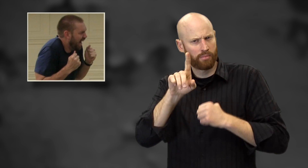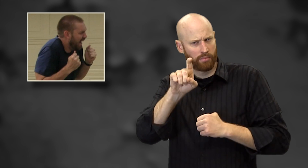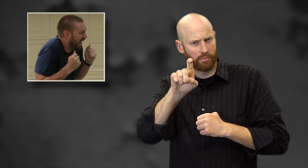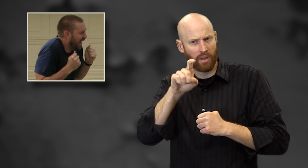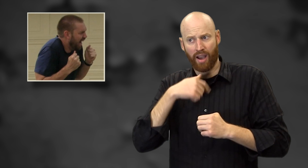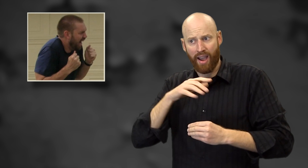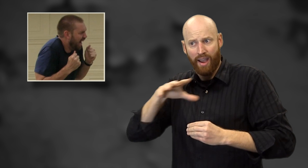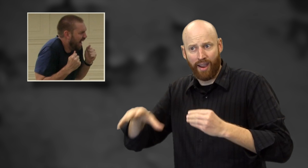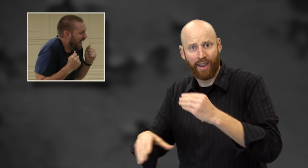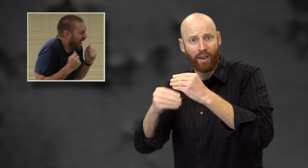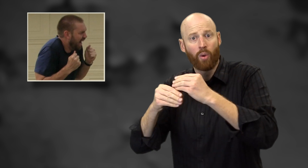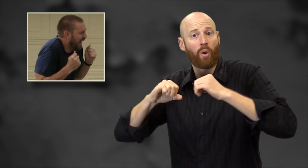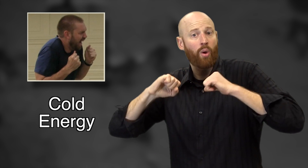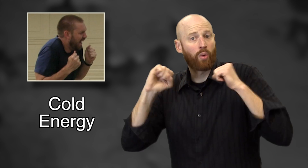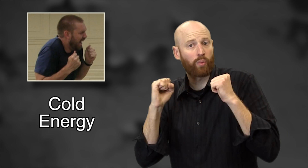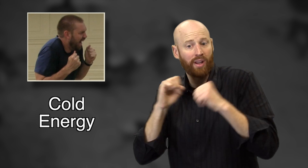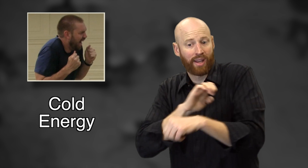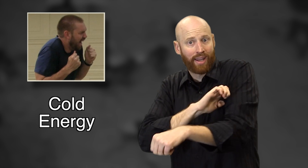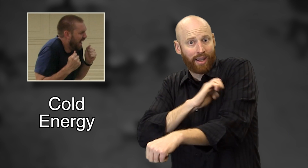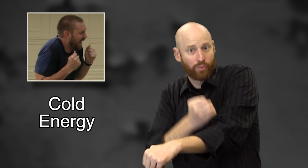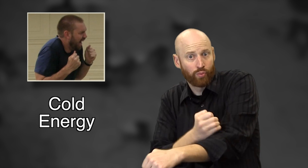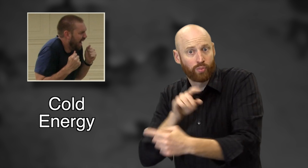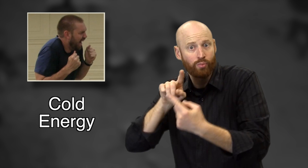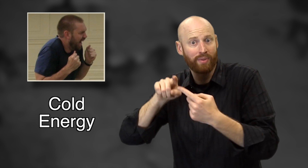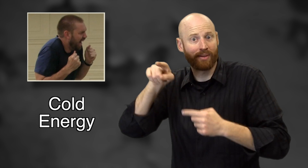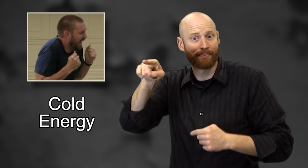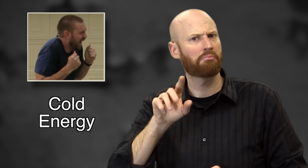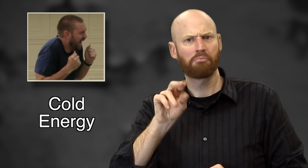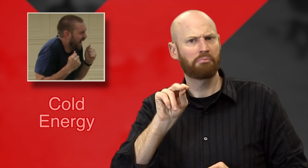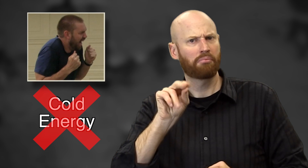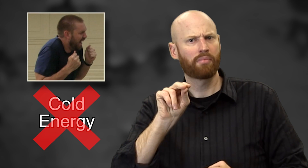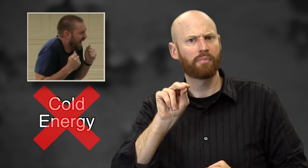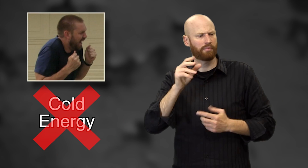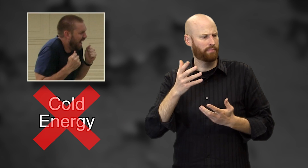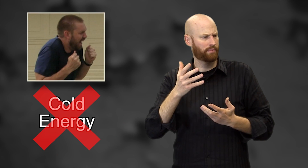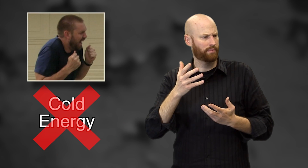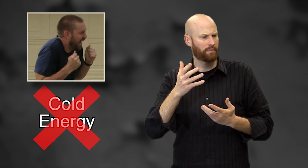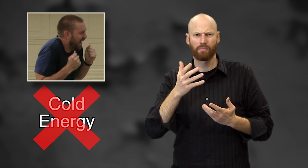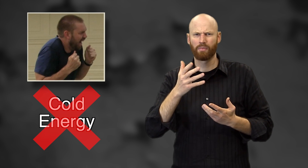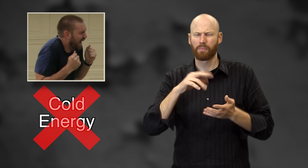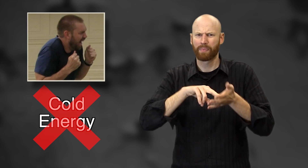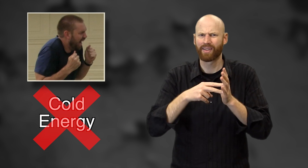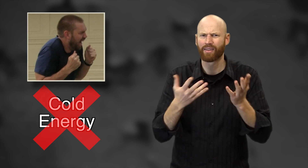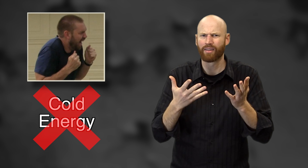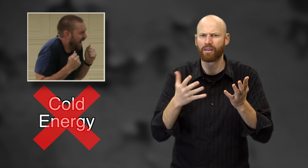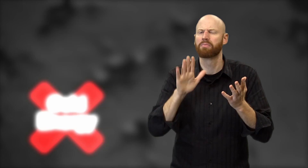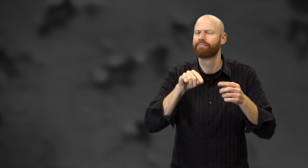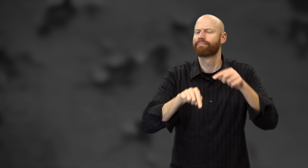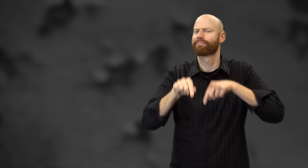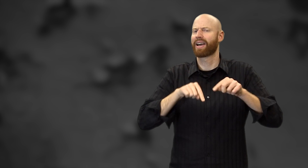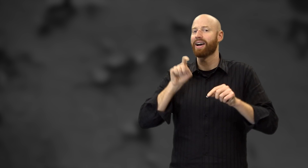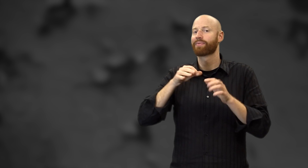Does that mean I added cold energy to Jeremy? No. Well, what exactly does that mean?